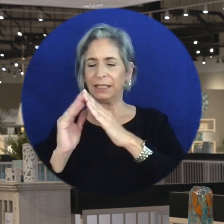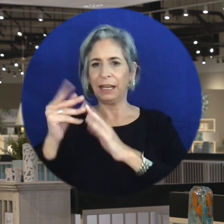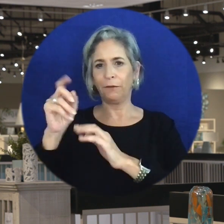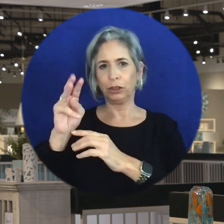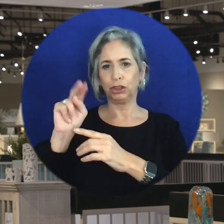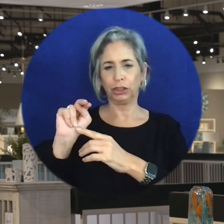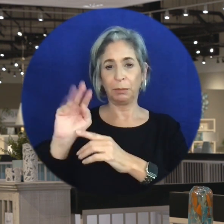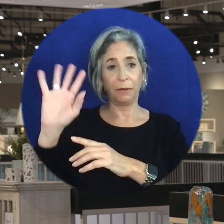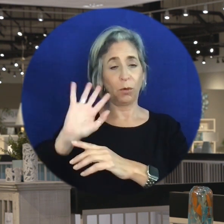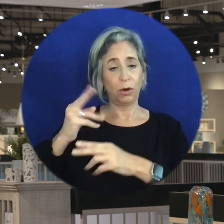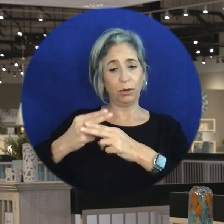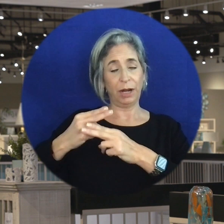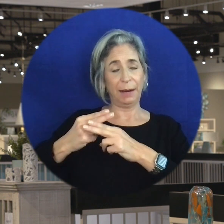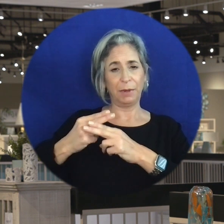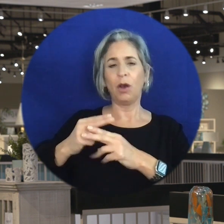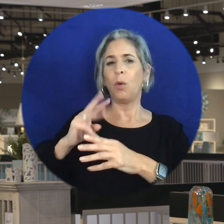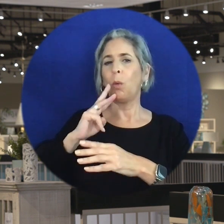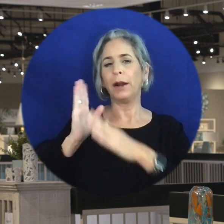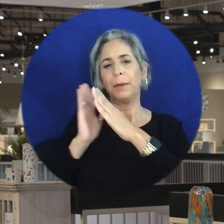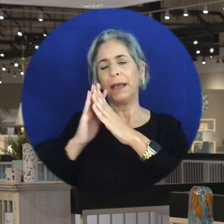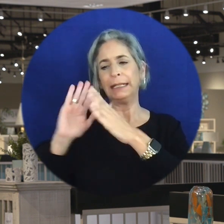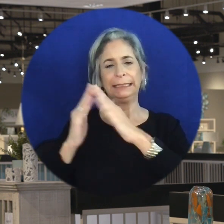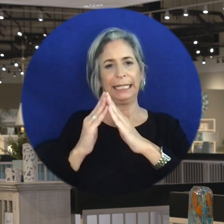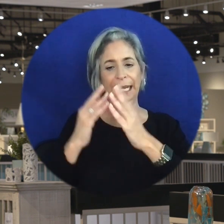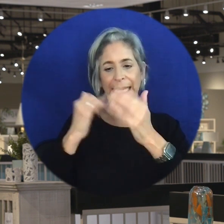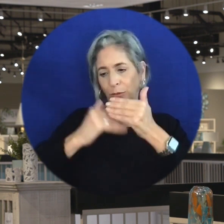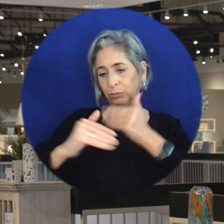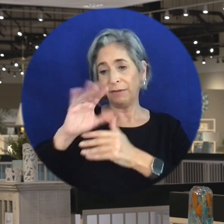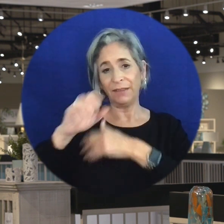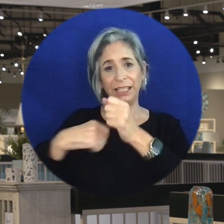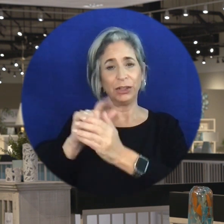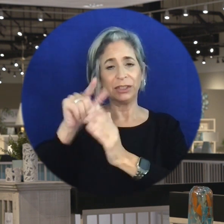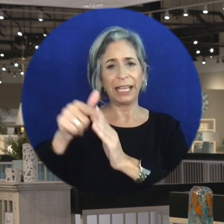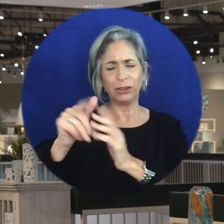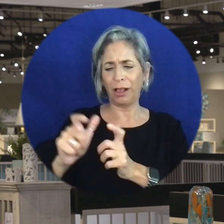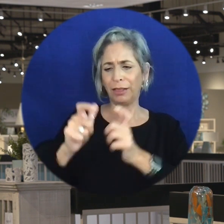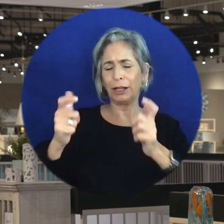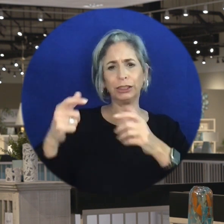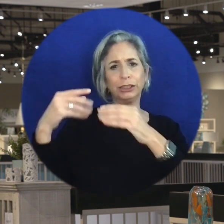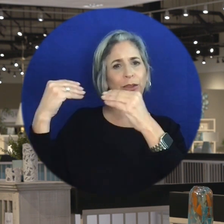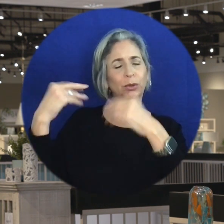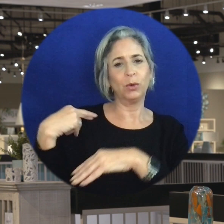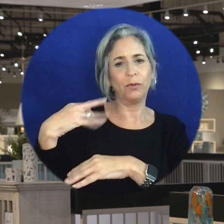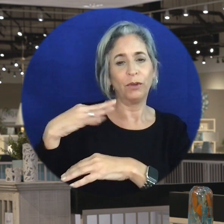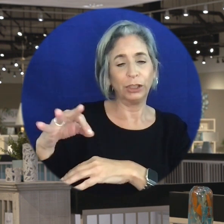formerly known as Waterbed City, which 50 years later has now grown into the largest furniture retailer in Florida.